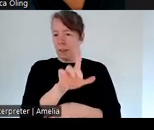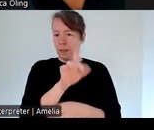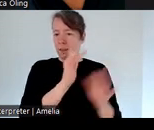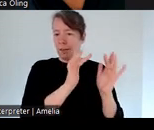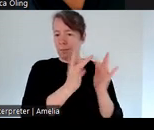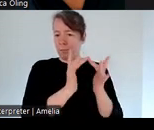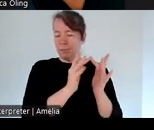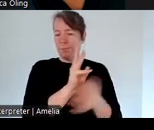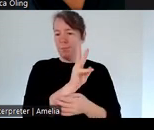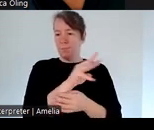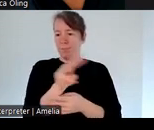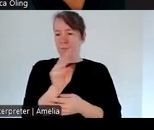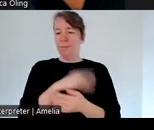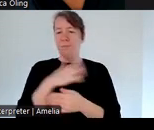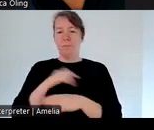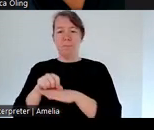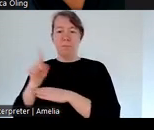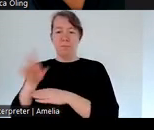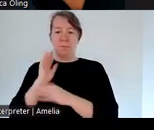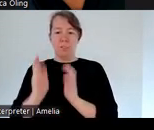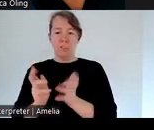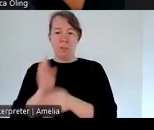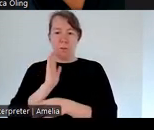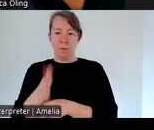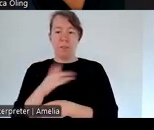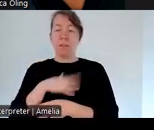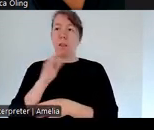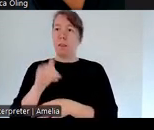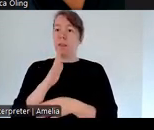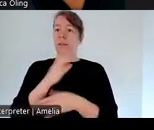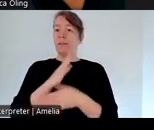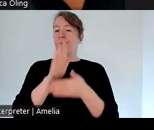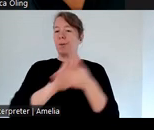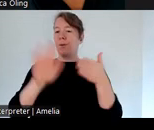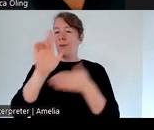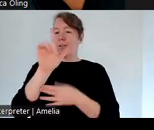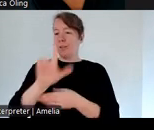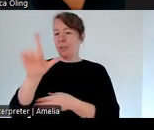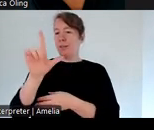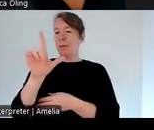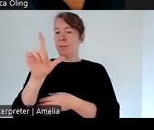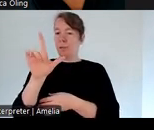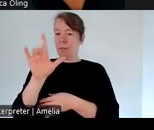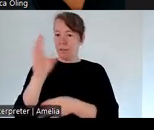And, um, that's directed by College and Libraries Ontario, supported by the Ontario College Library Services,